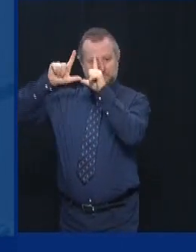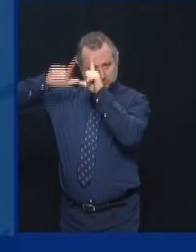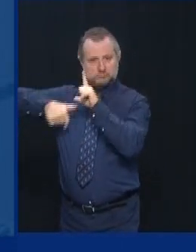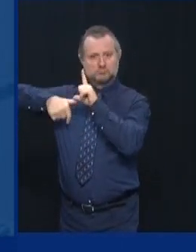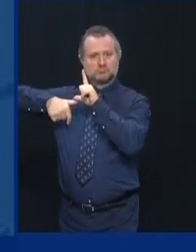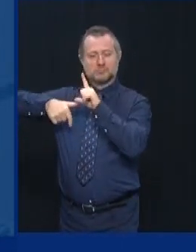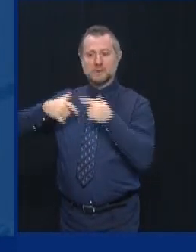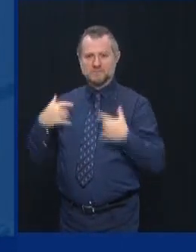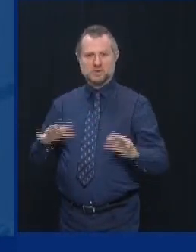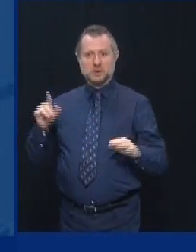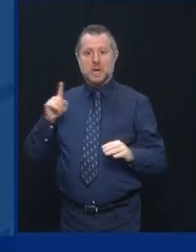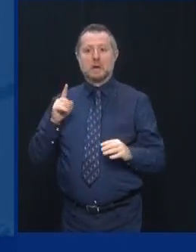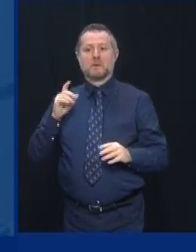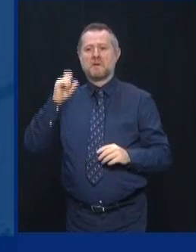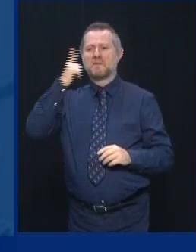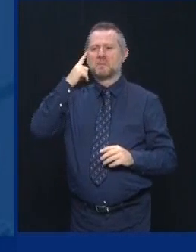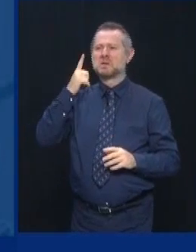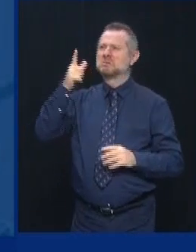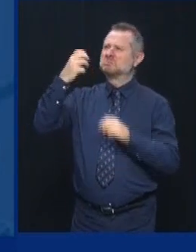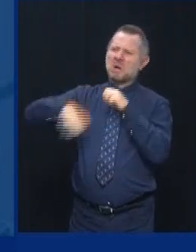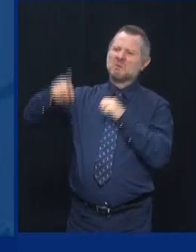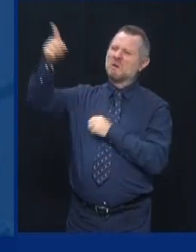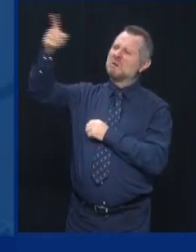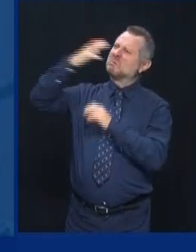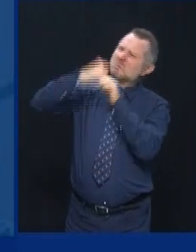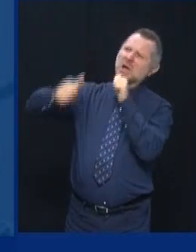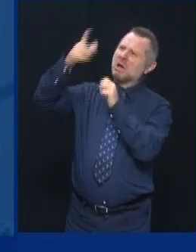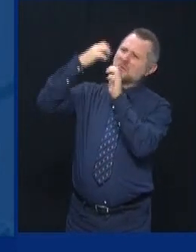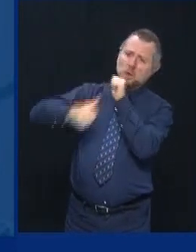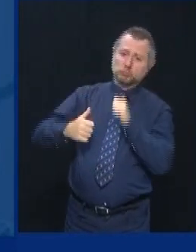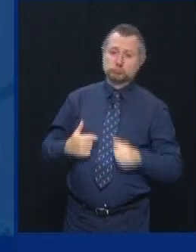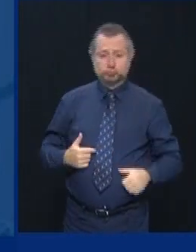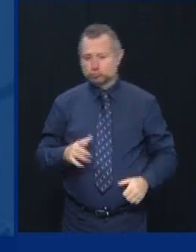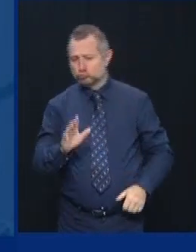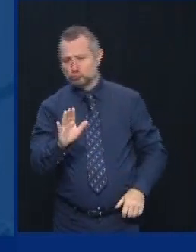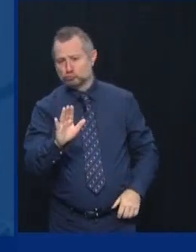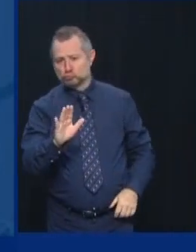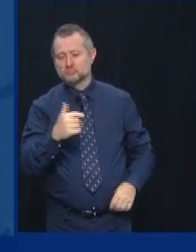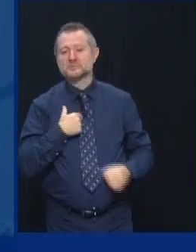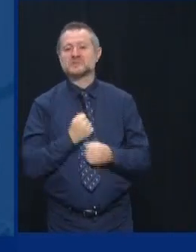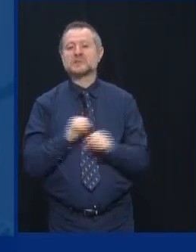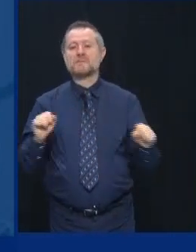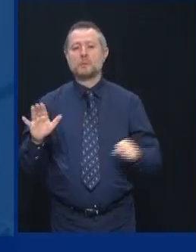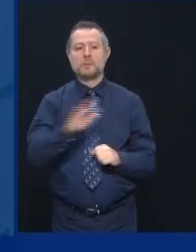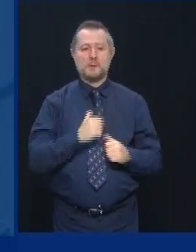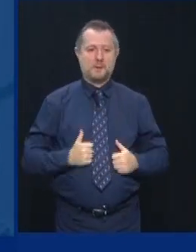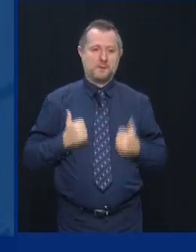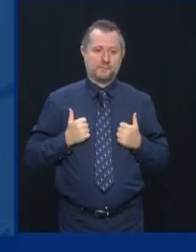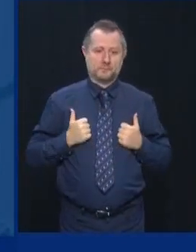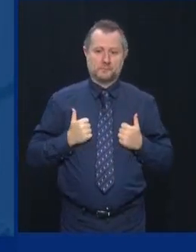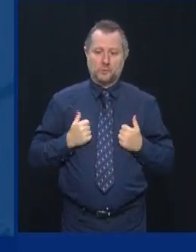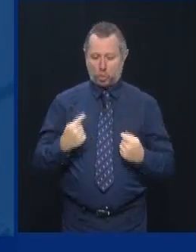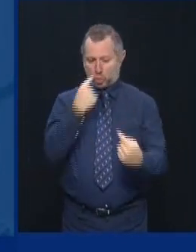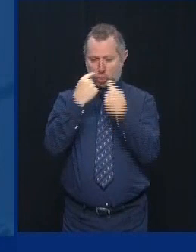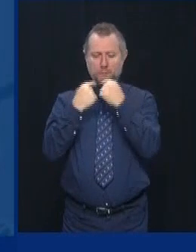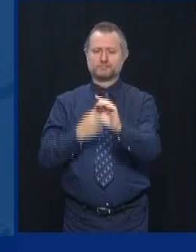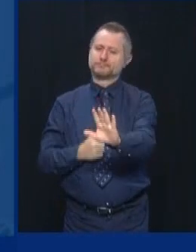WHY? BECAUSE THE OWNERS KNOW THEY LOSE THEIR LICENSE. OH, THAT'S TOUGH. NO.